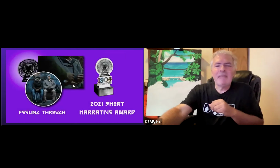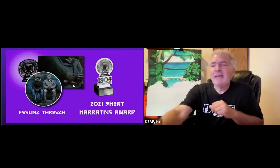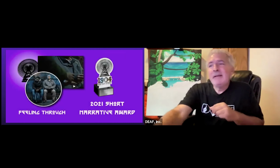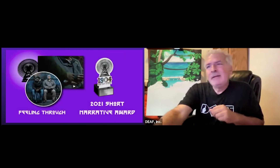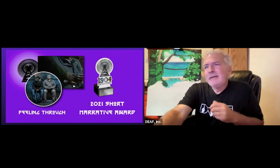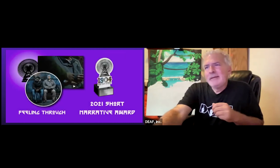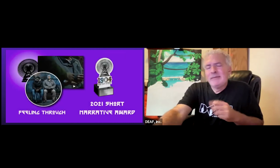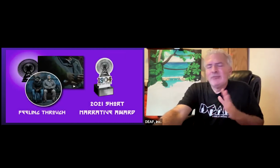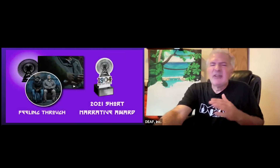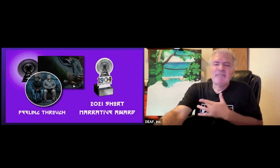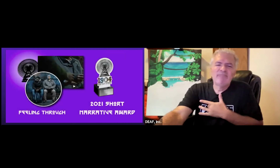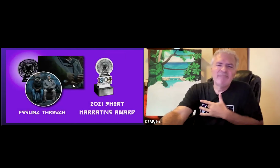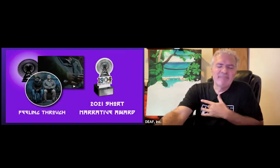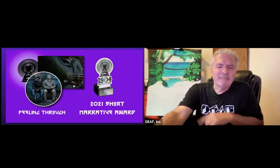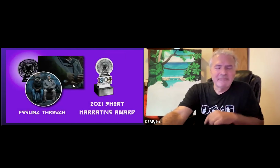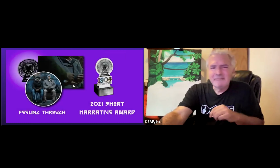Really touched my heart, yeah.